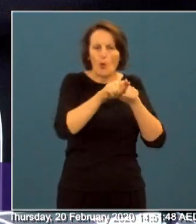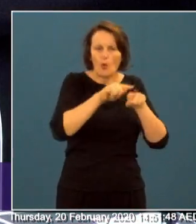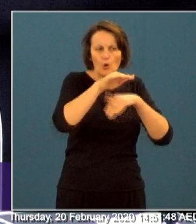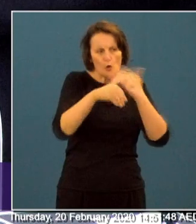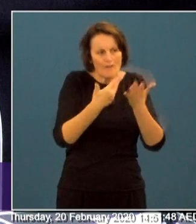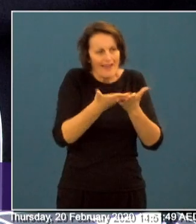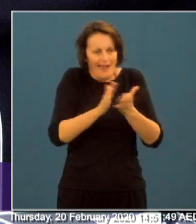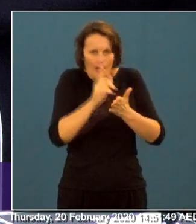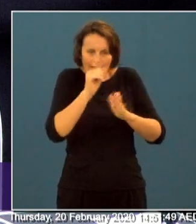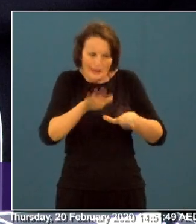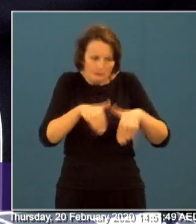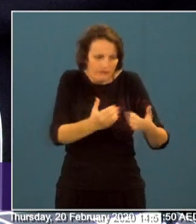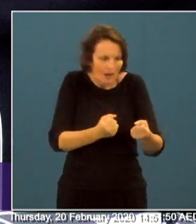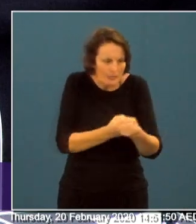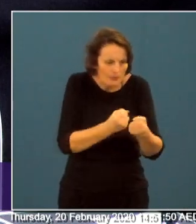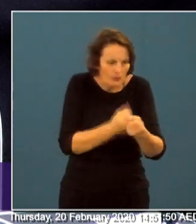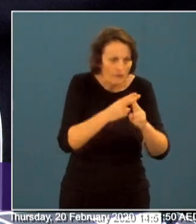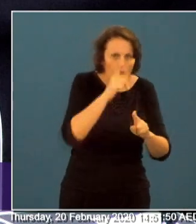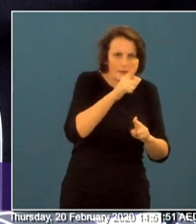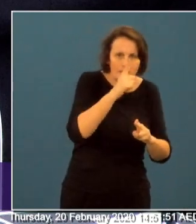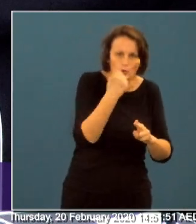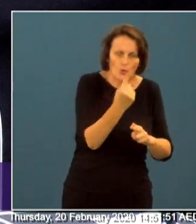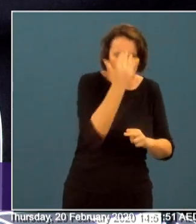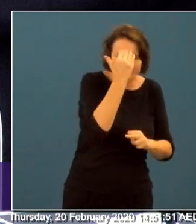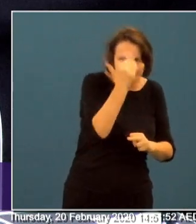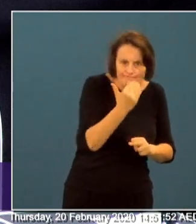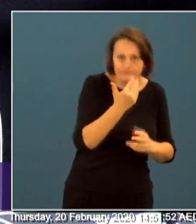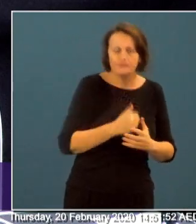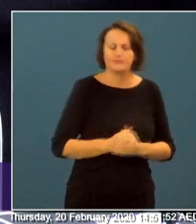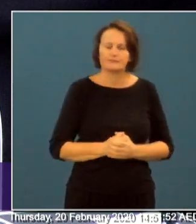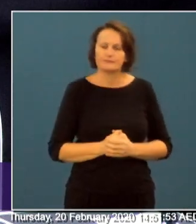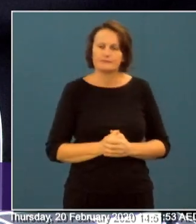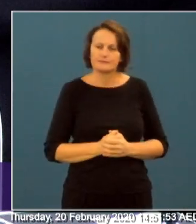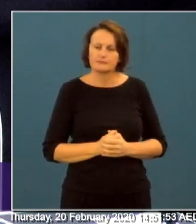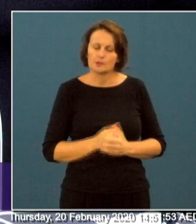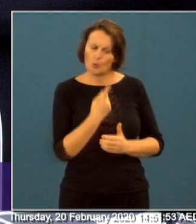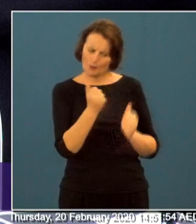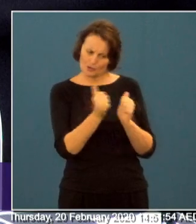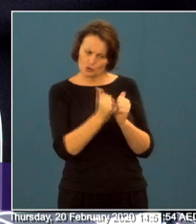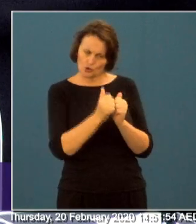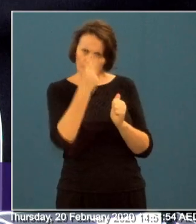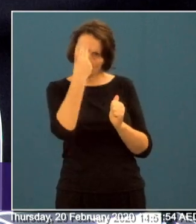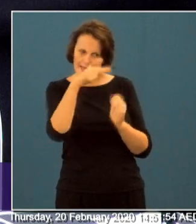intellectual or developmental disability. Is one of those documents called "The Essentials"?